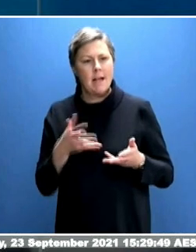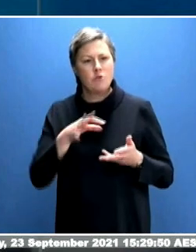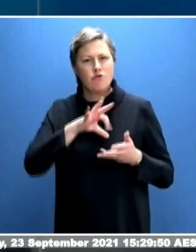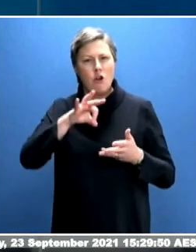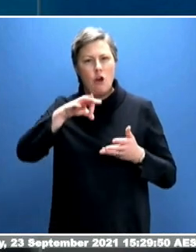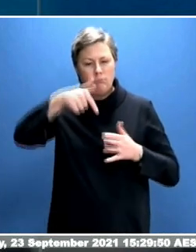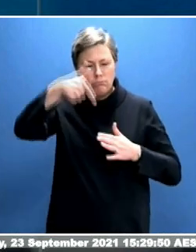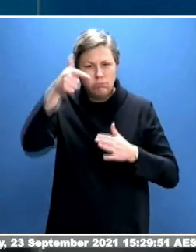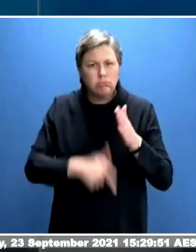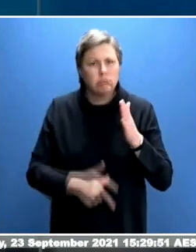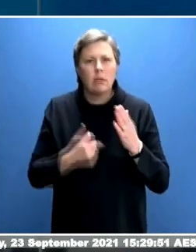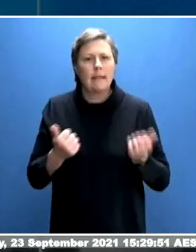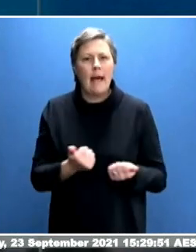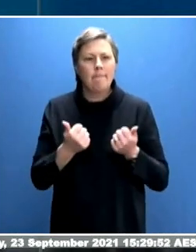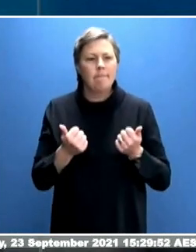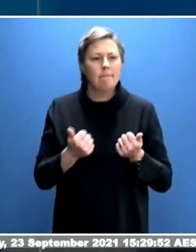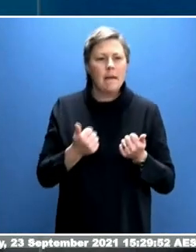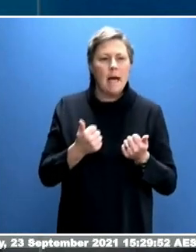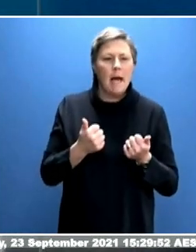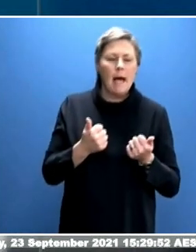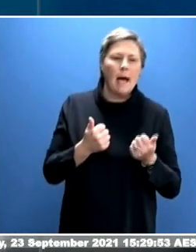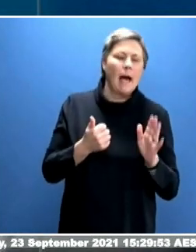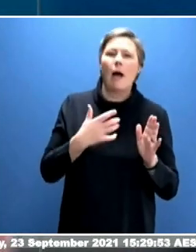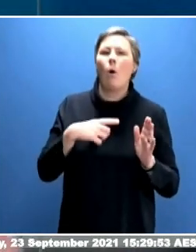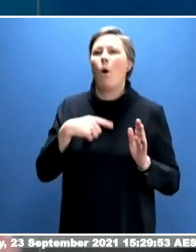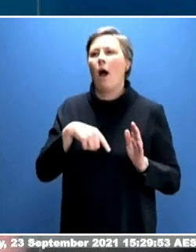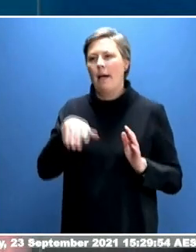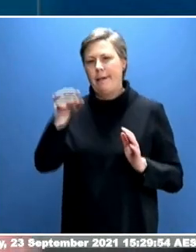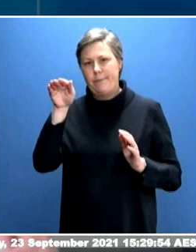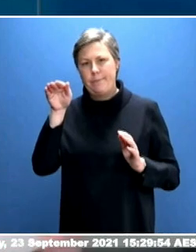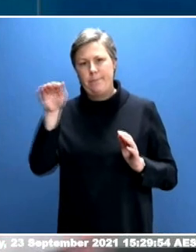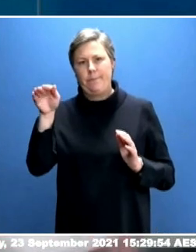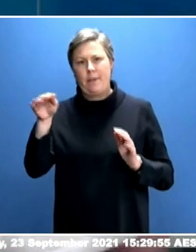So that's why we've gone to the Australian Centre for Excellence in terms of